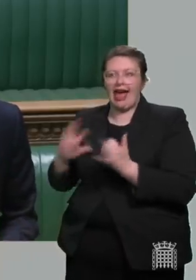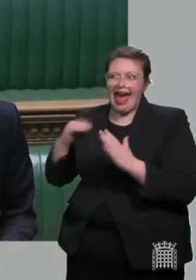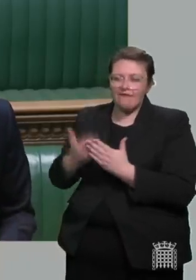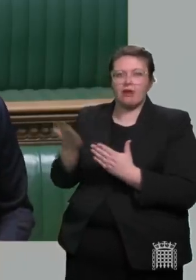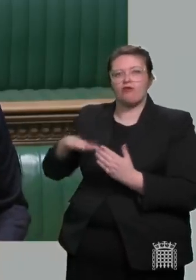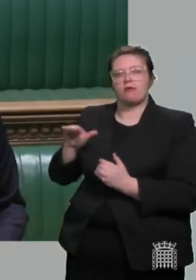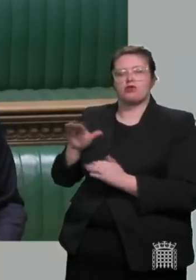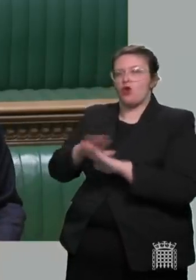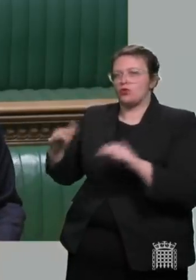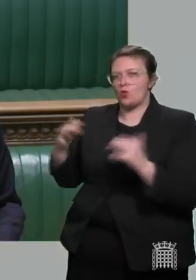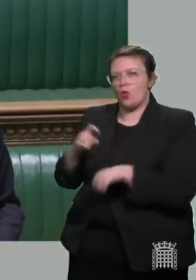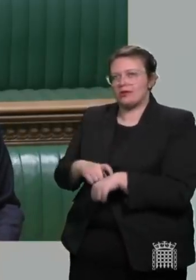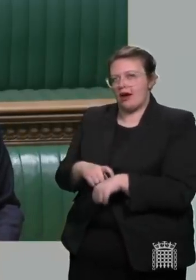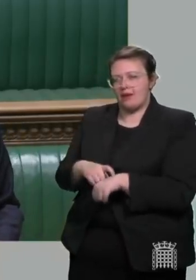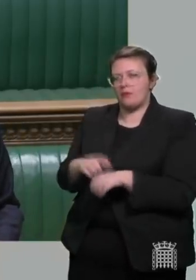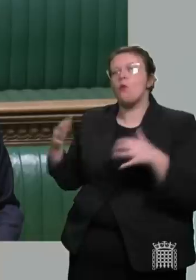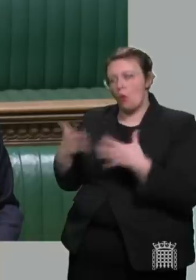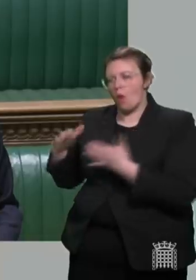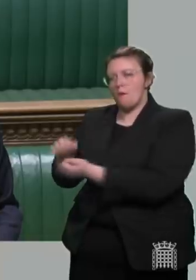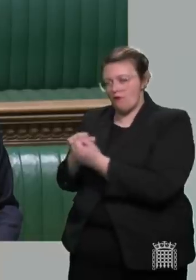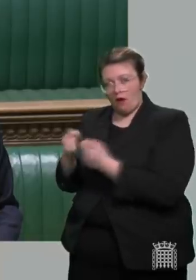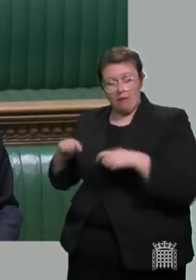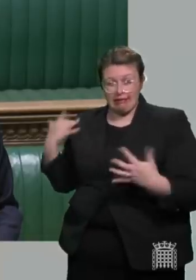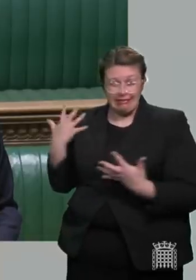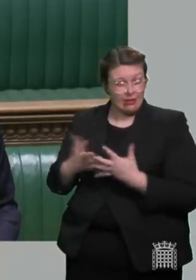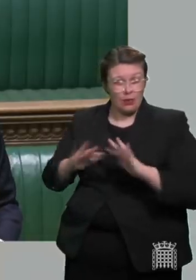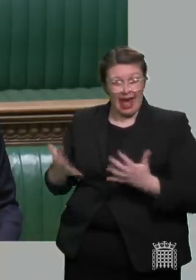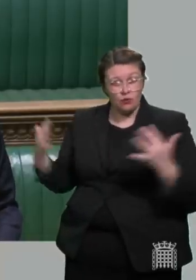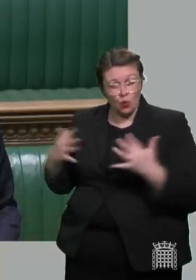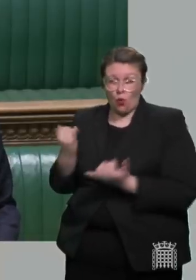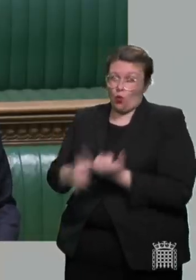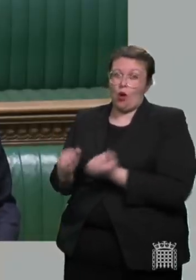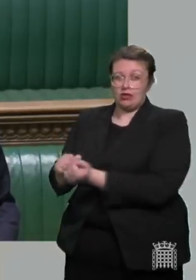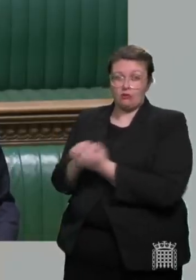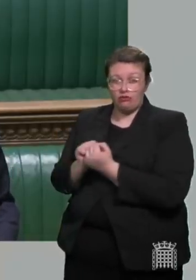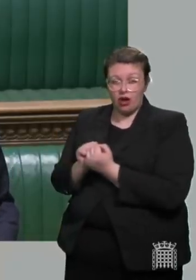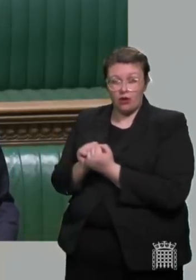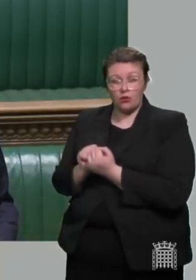and the whole world, a long time to recover from this extraordinary economic situation.